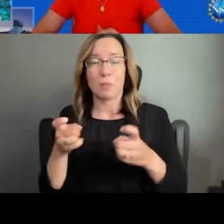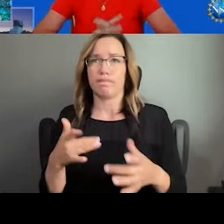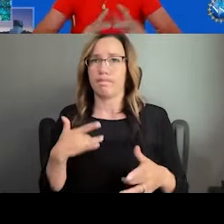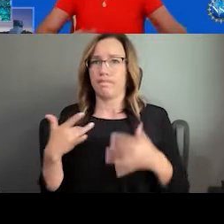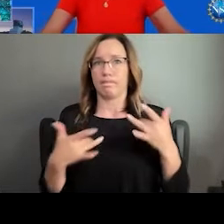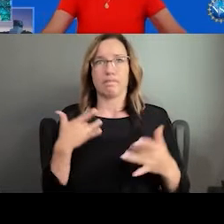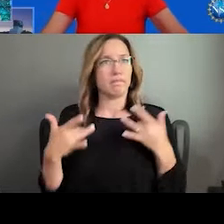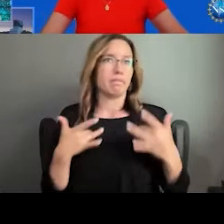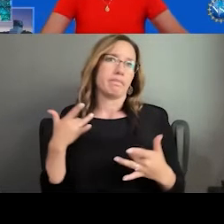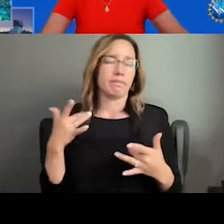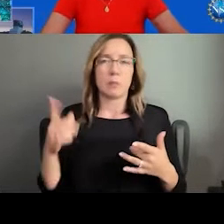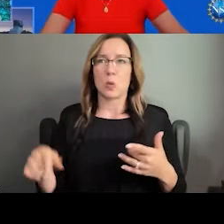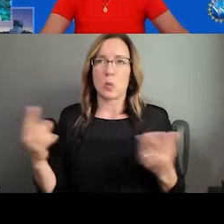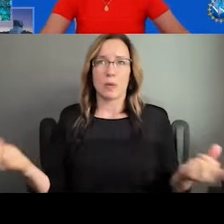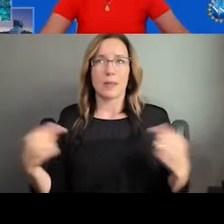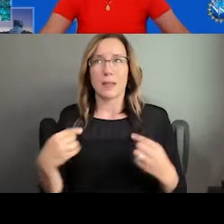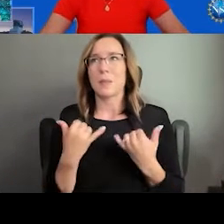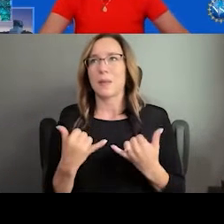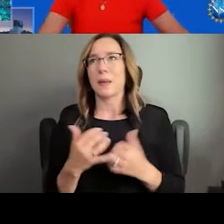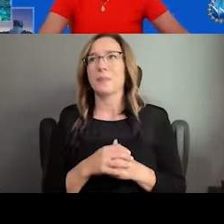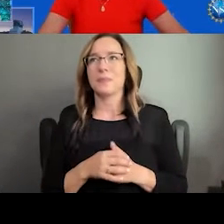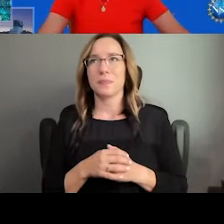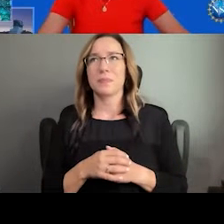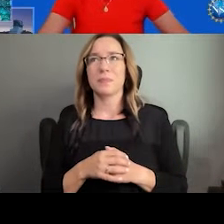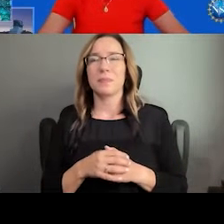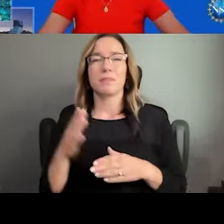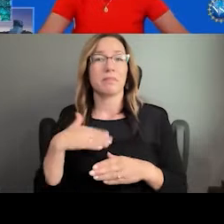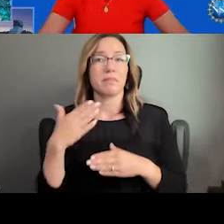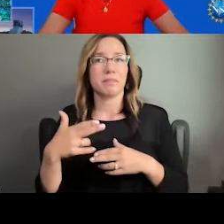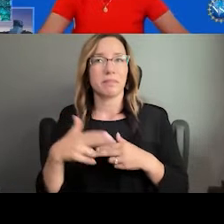you are here today with us. Next slide, please.